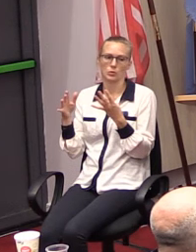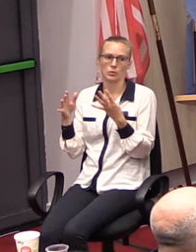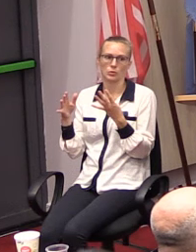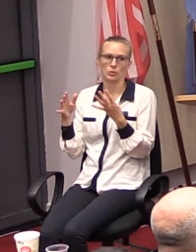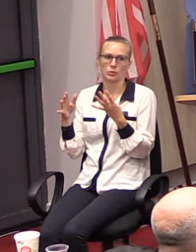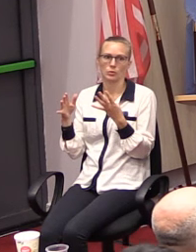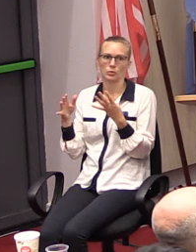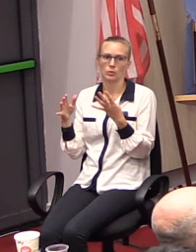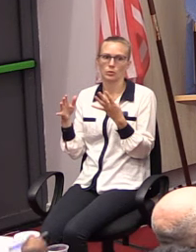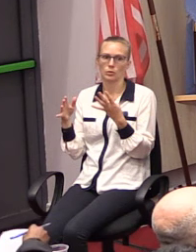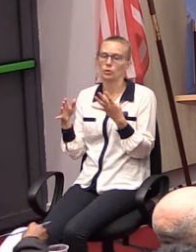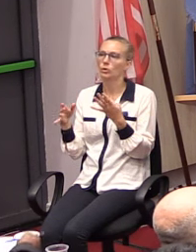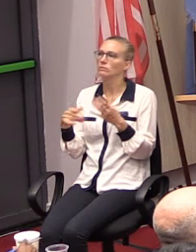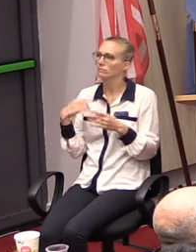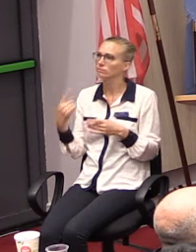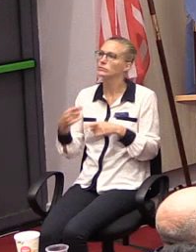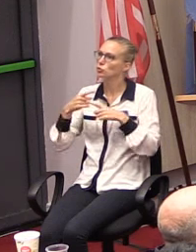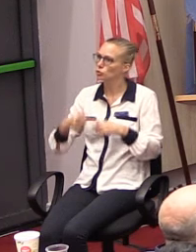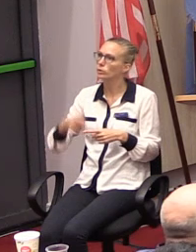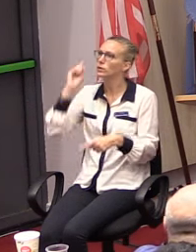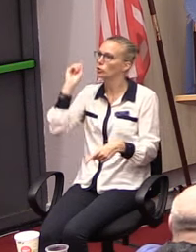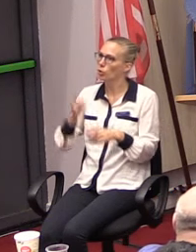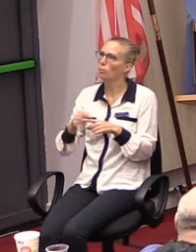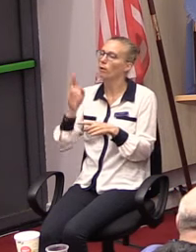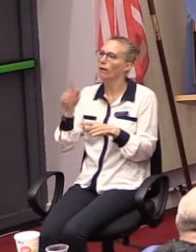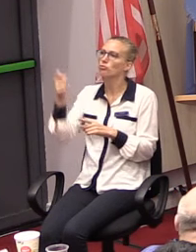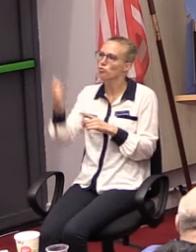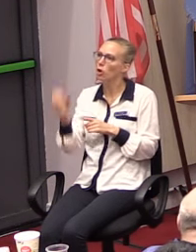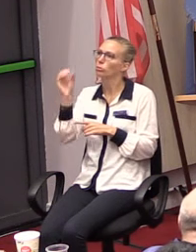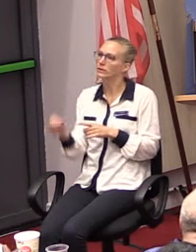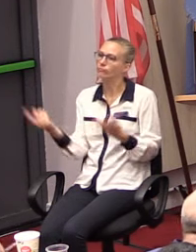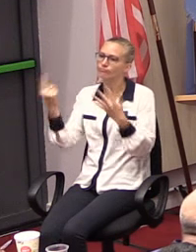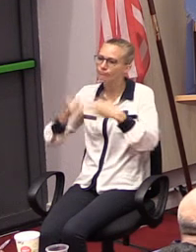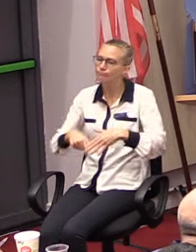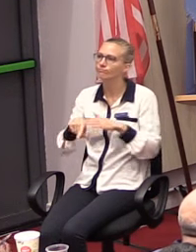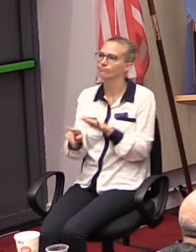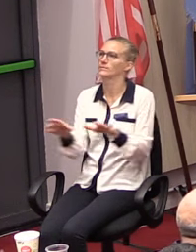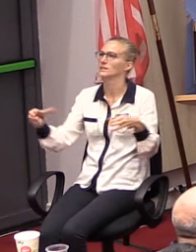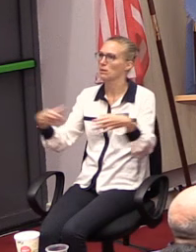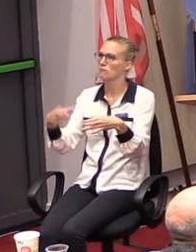fully participating in society, so we the people with disabilities in the first instance